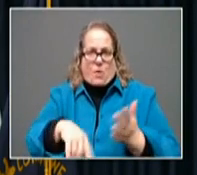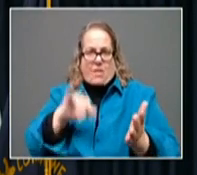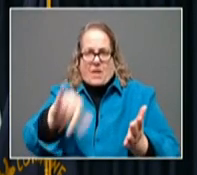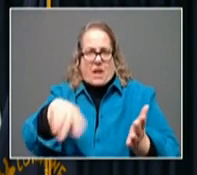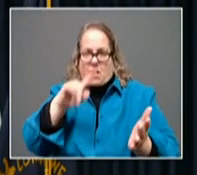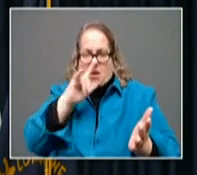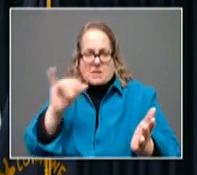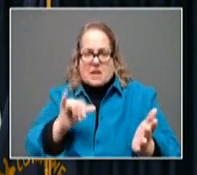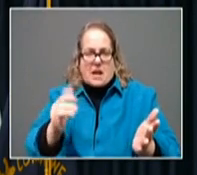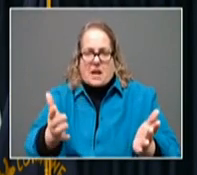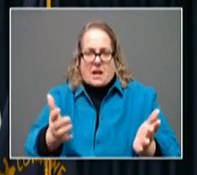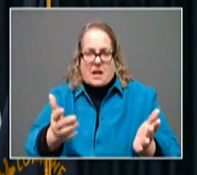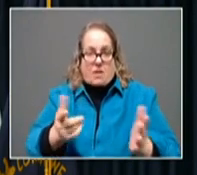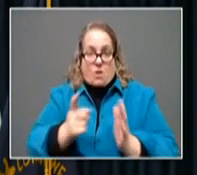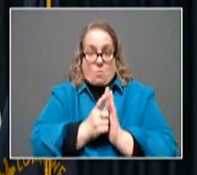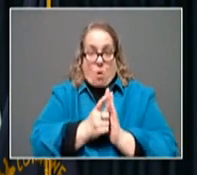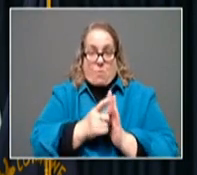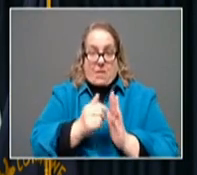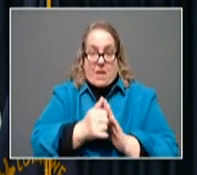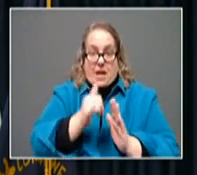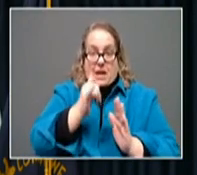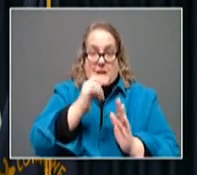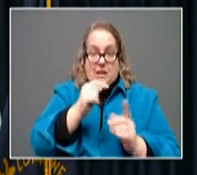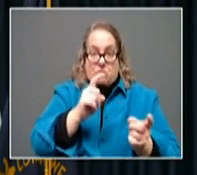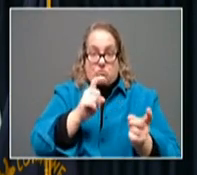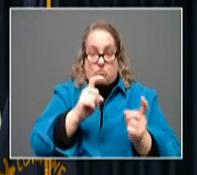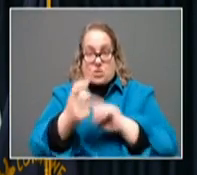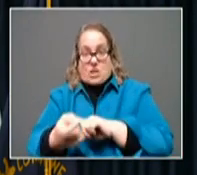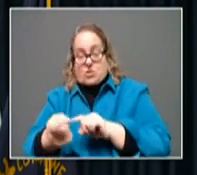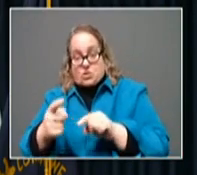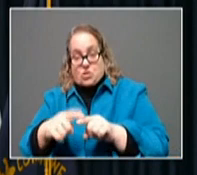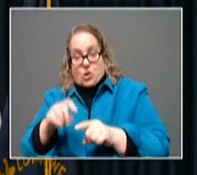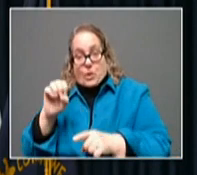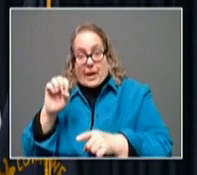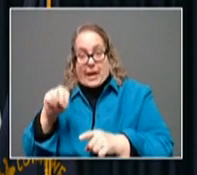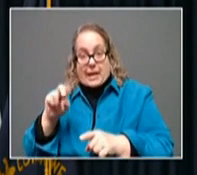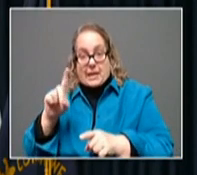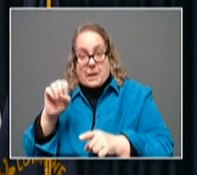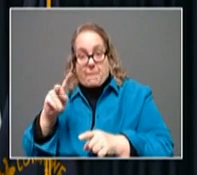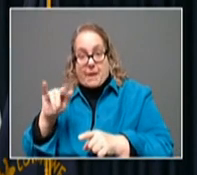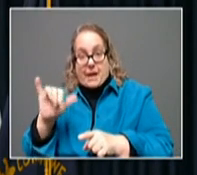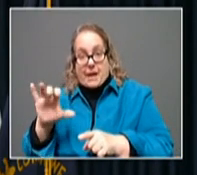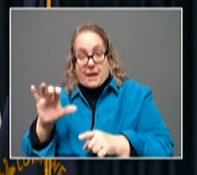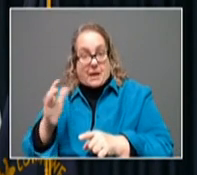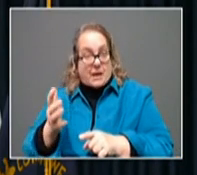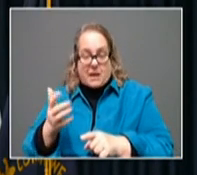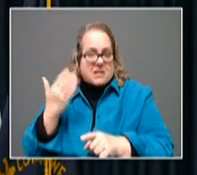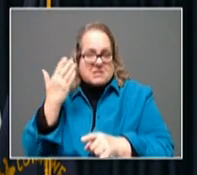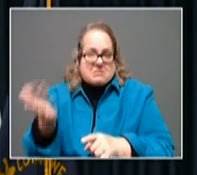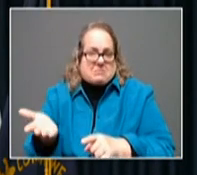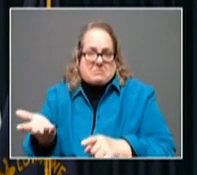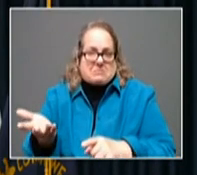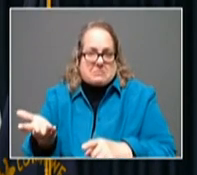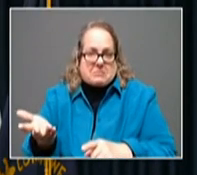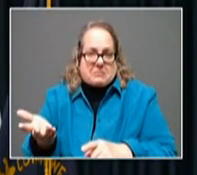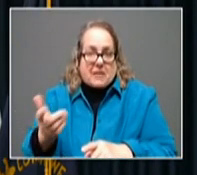it moves is. Um, You know, it it if it becomes something like the flu where,